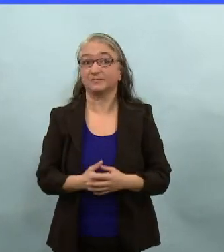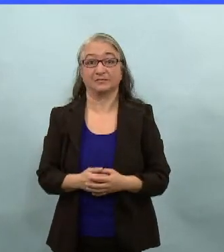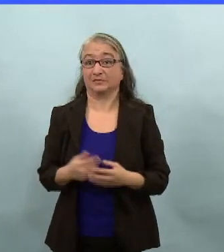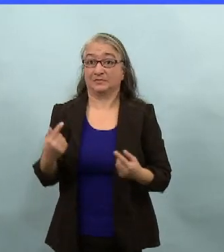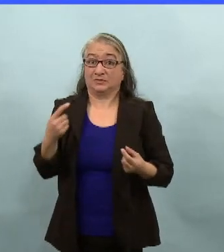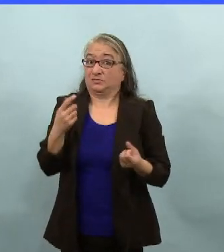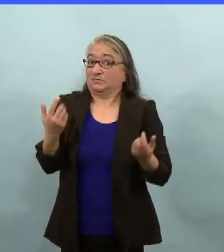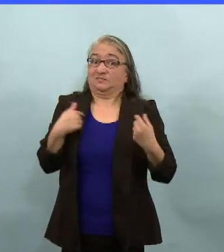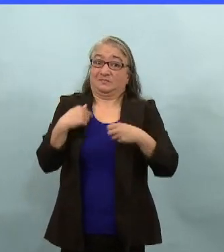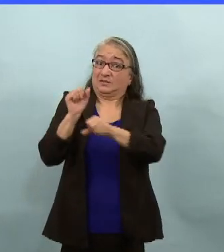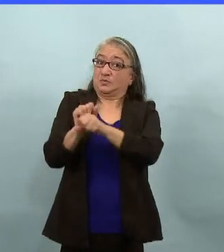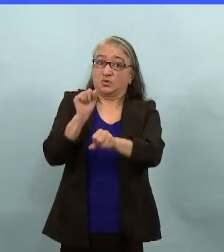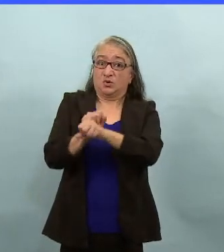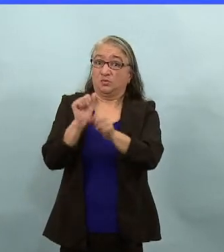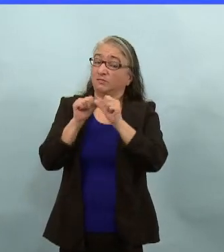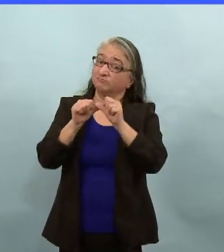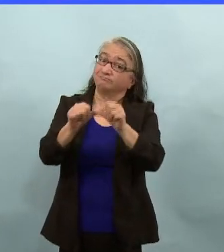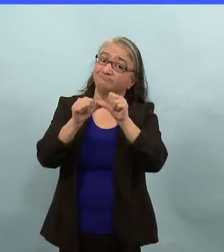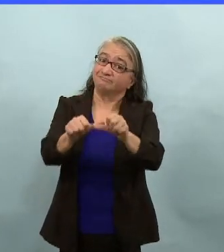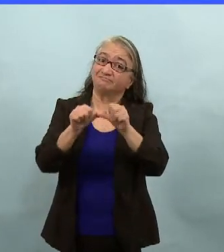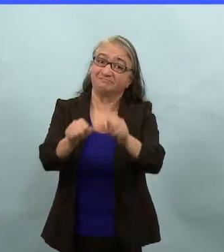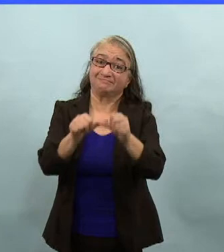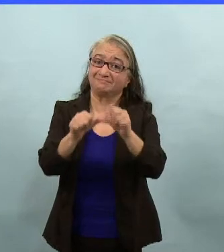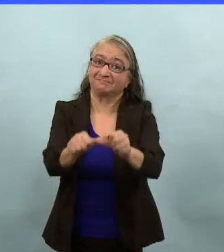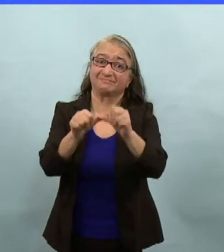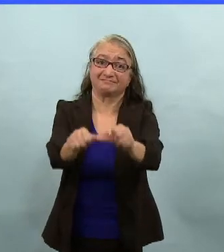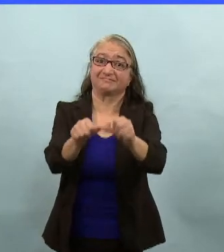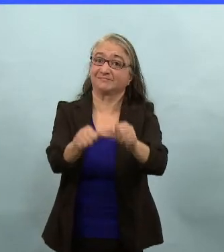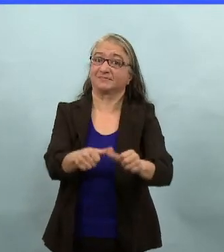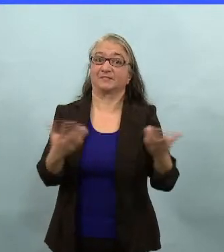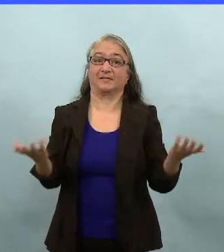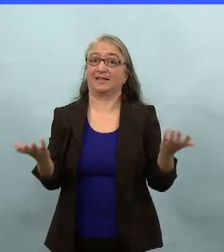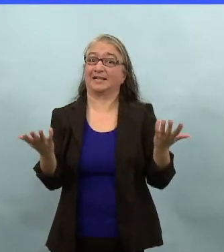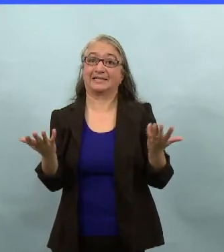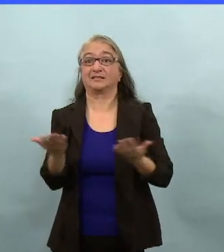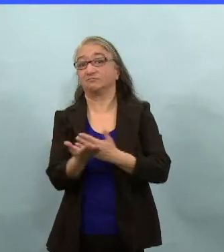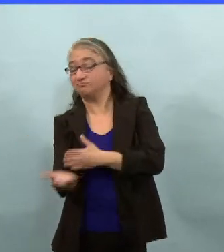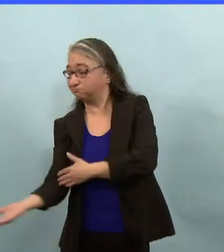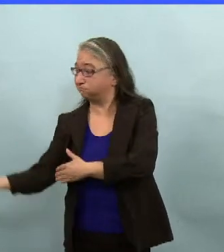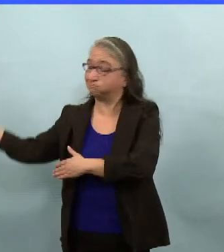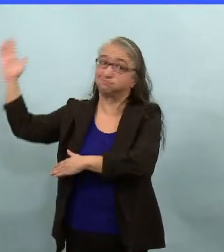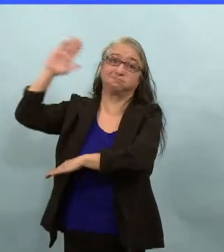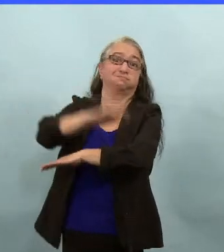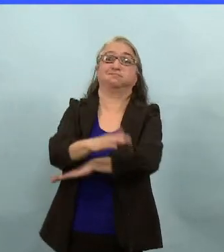we to ensure that we're talking all the time to the system leaders about what is happening what